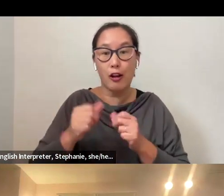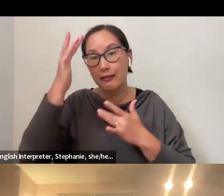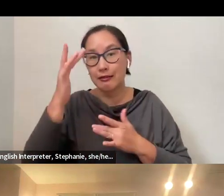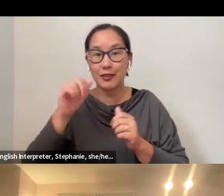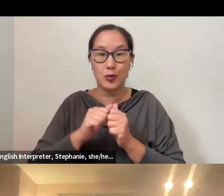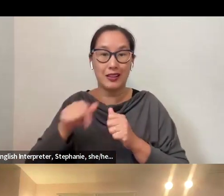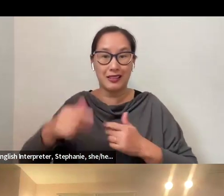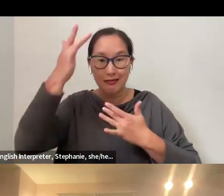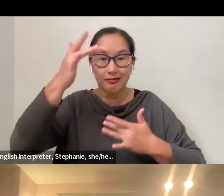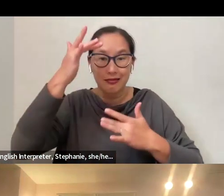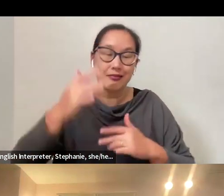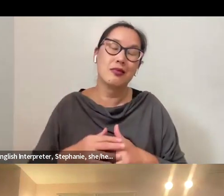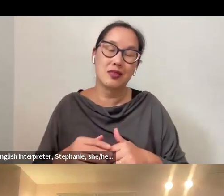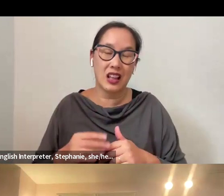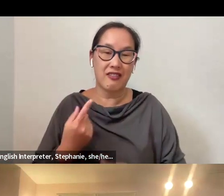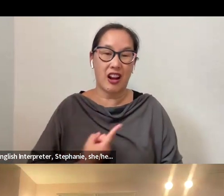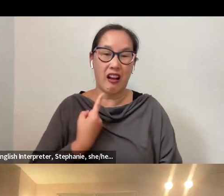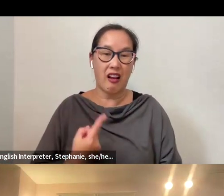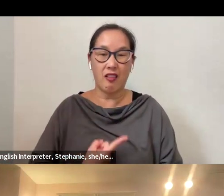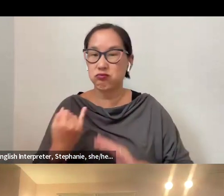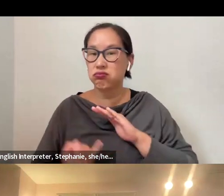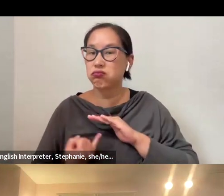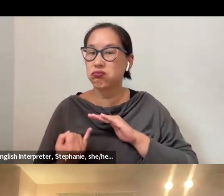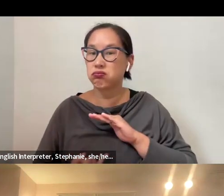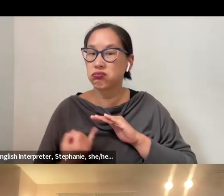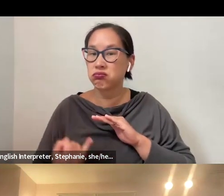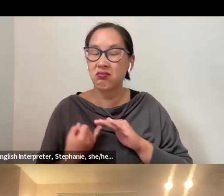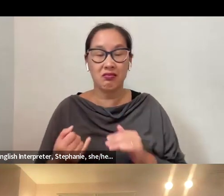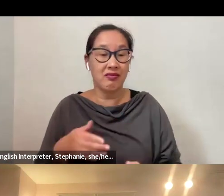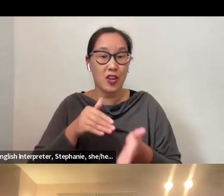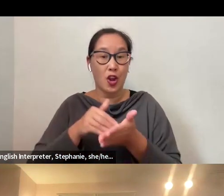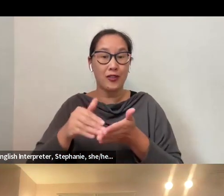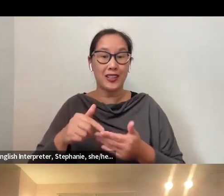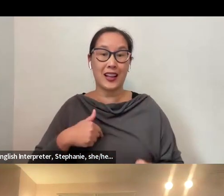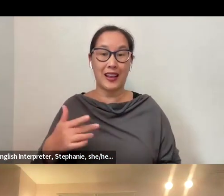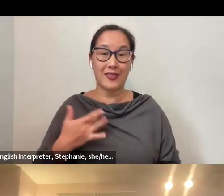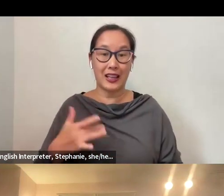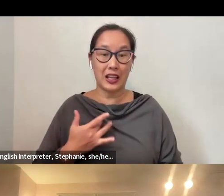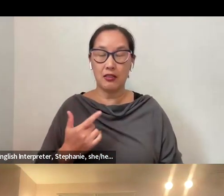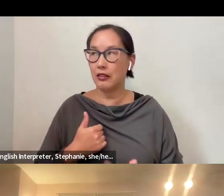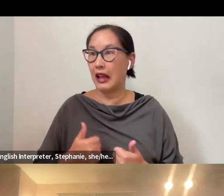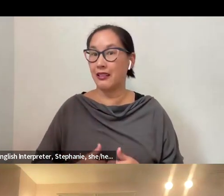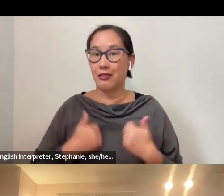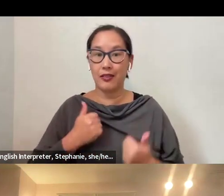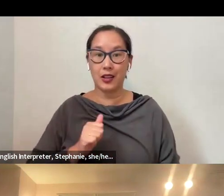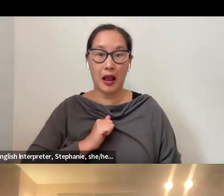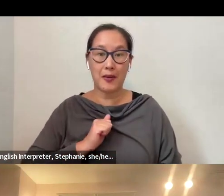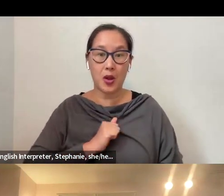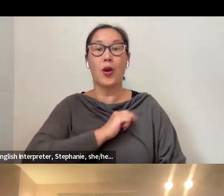to the extent that I often feel like I'm, I was I was living it on my own until I found community.